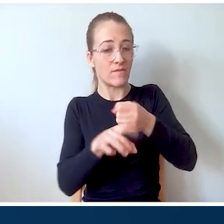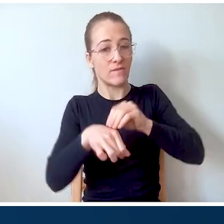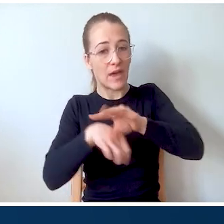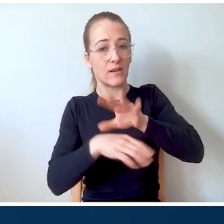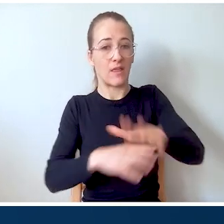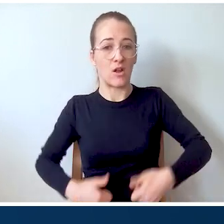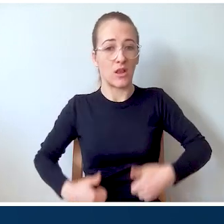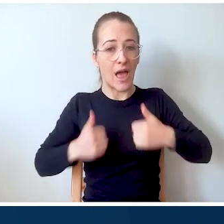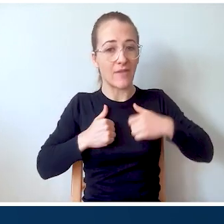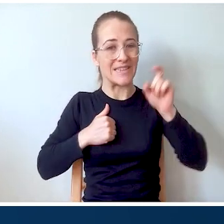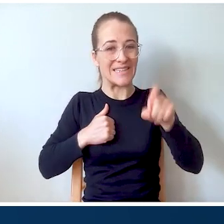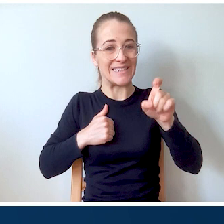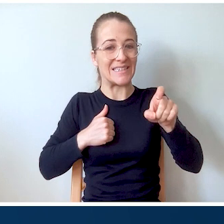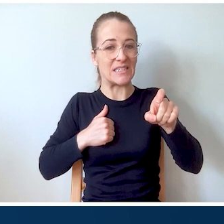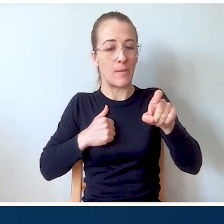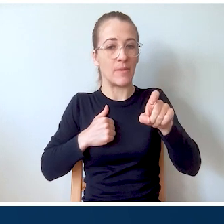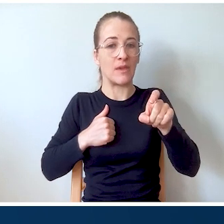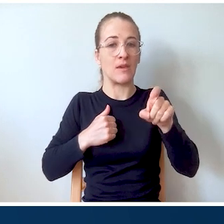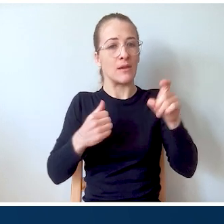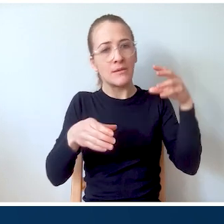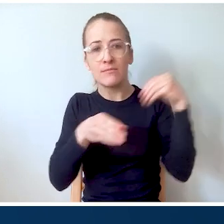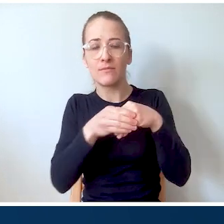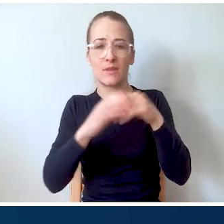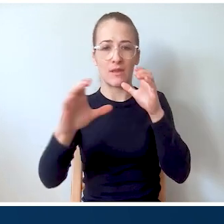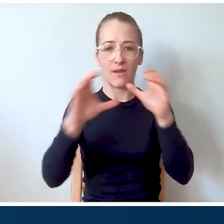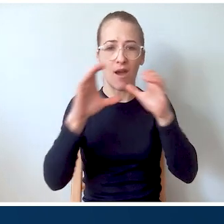They need to be as centrally a part of the conversations